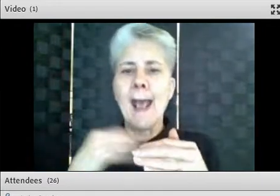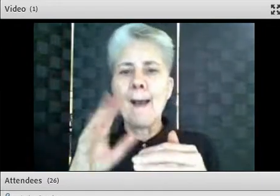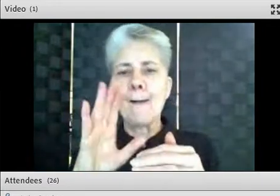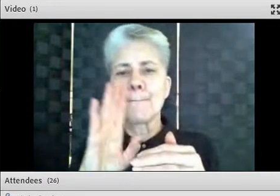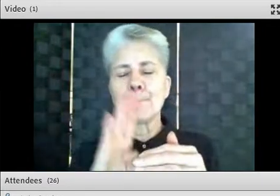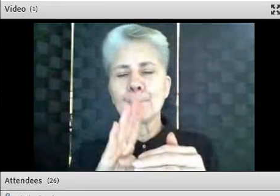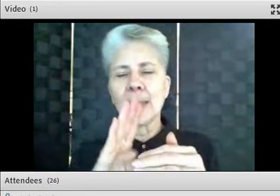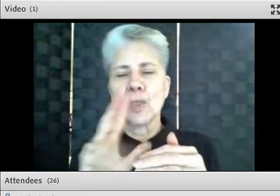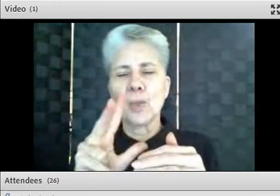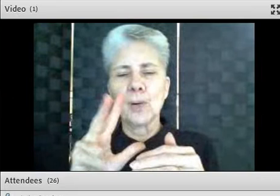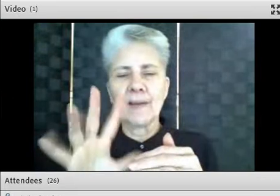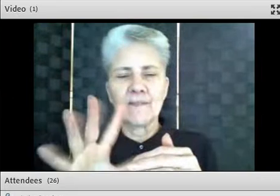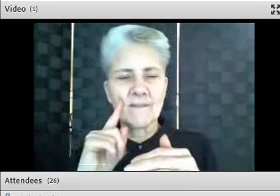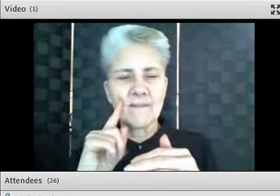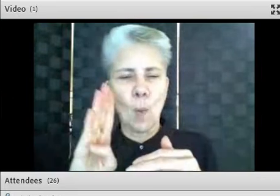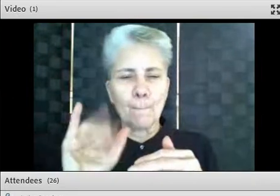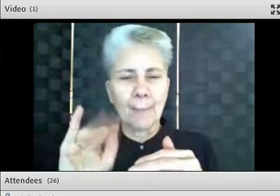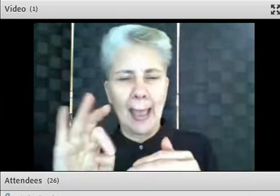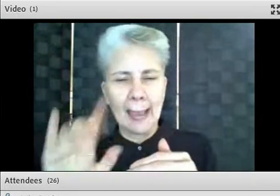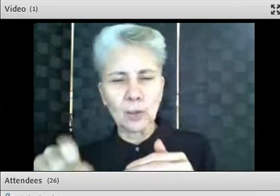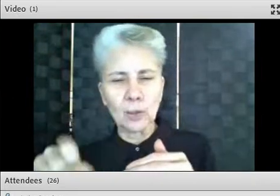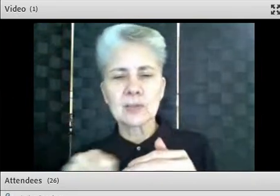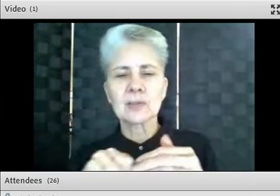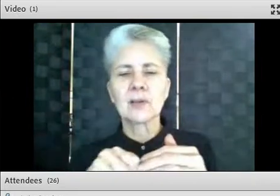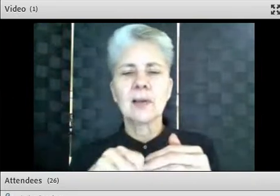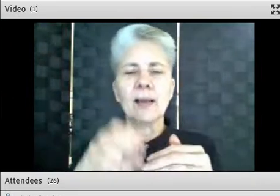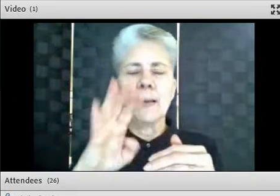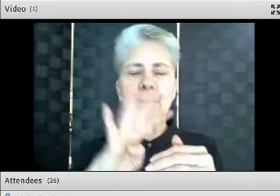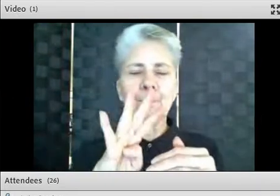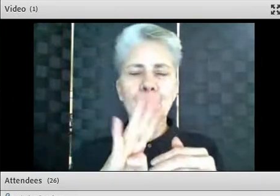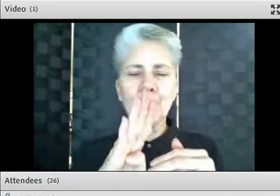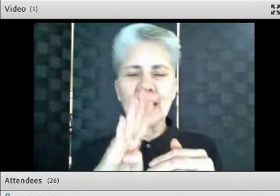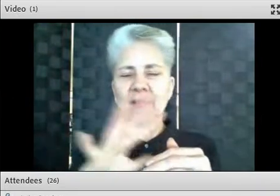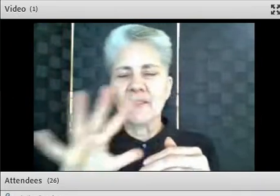We have, like, B35 for bagels and B55 for biscuits